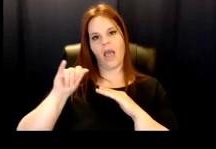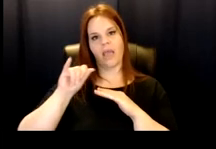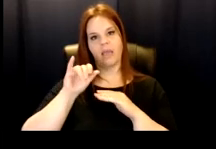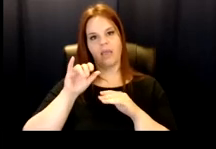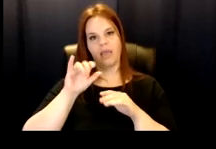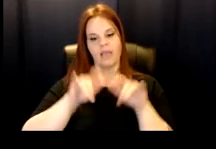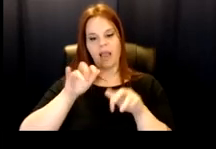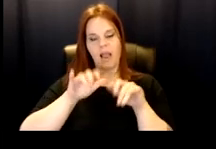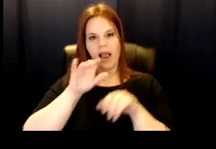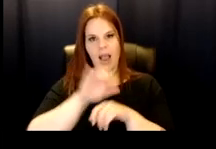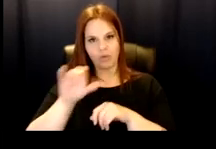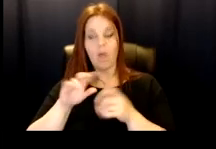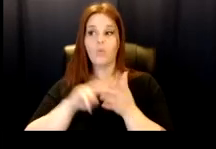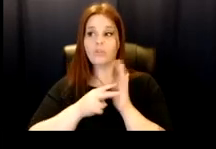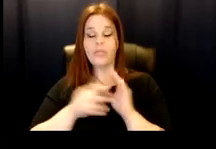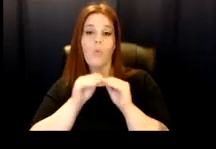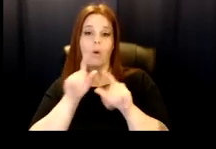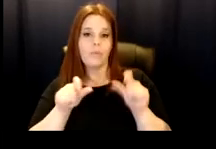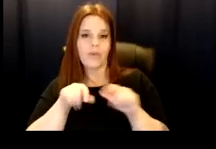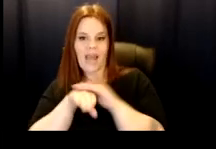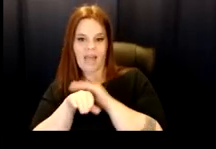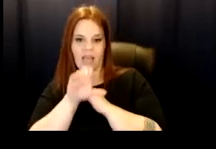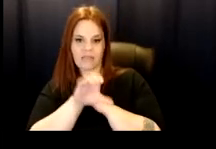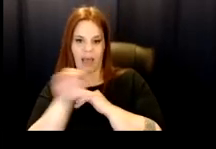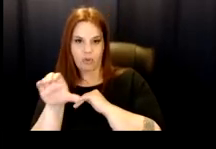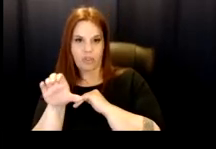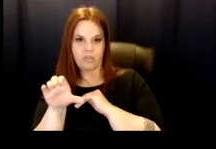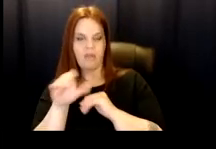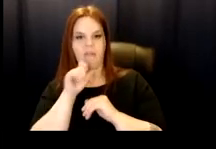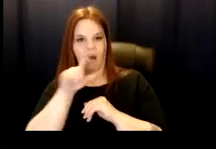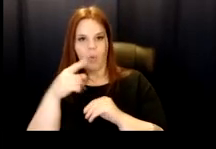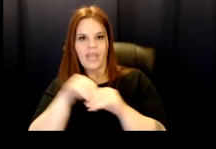people can access captioning not only at work but in their day to day interactions with